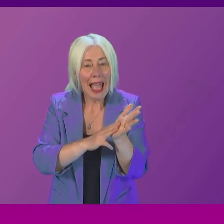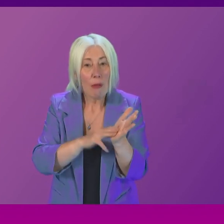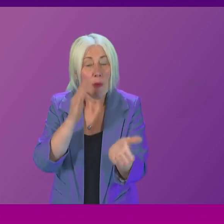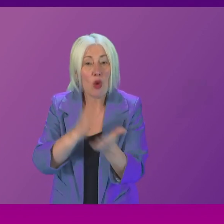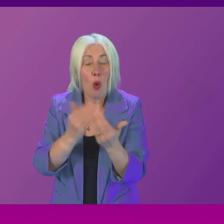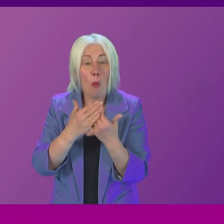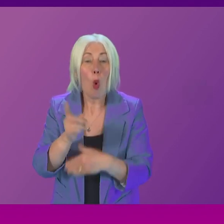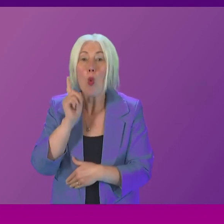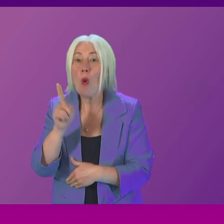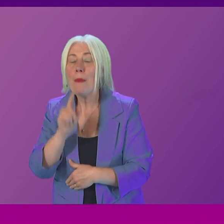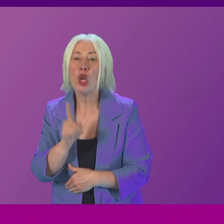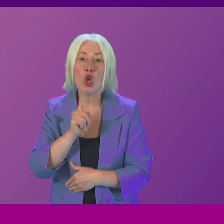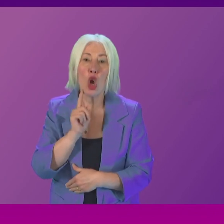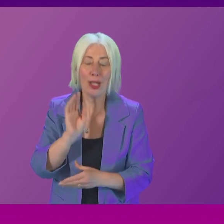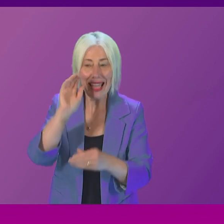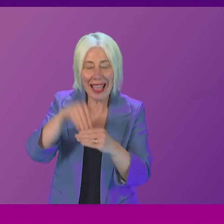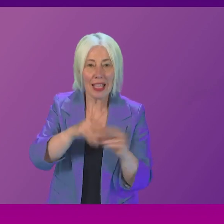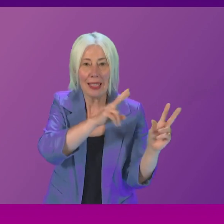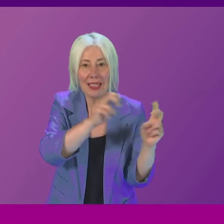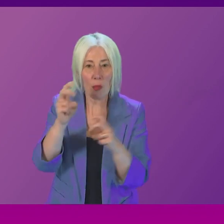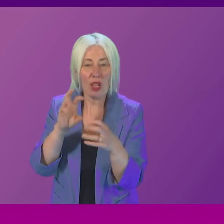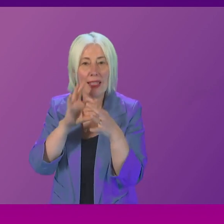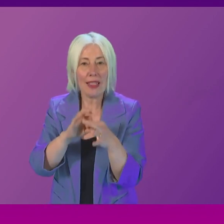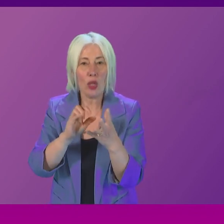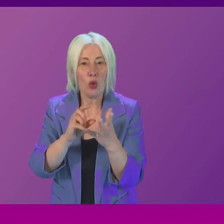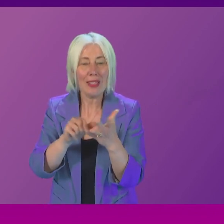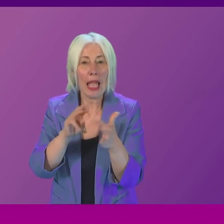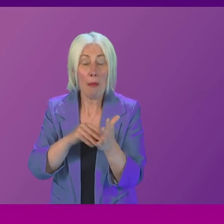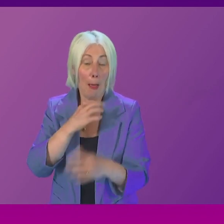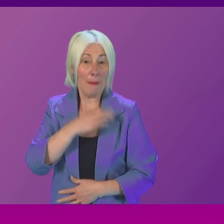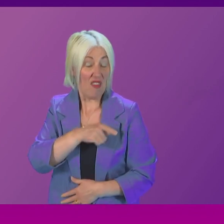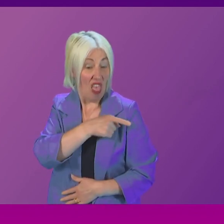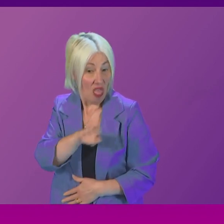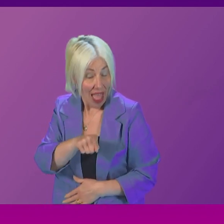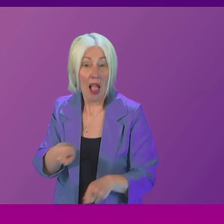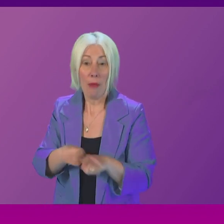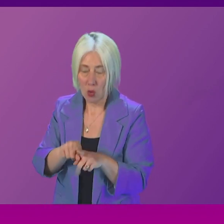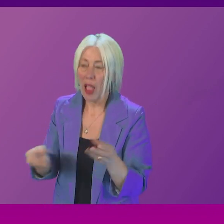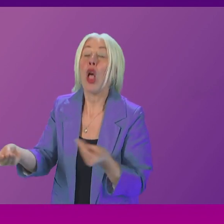girls into STEM subjects, the more beneficial that is not just for them but for the economy in Scotland.